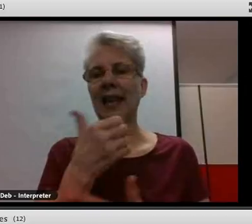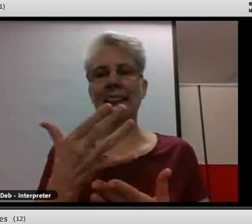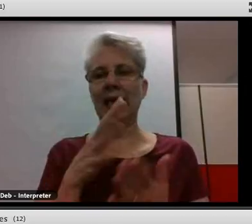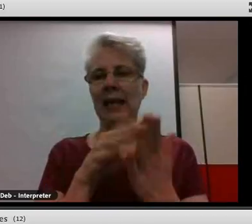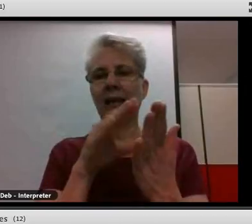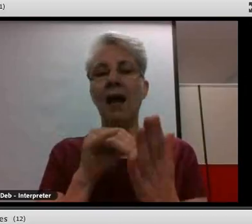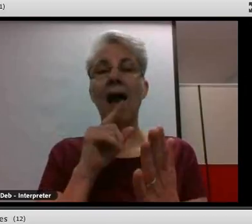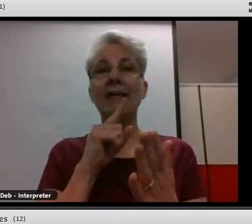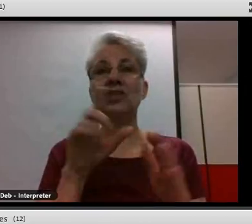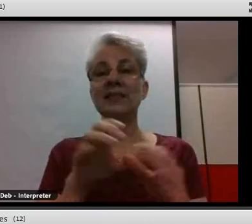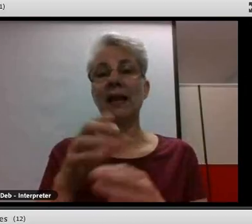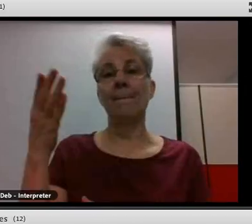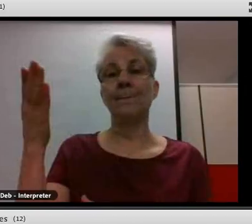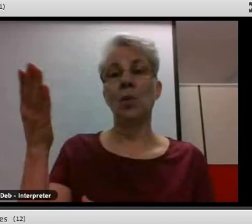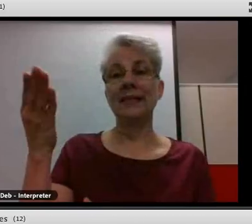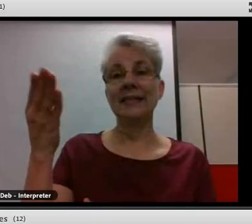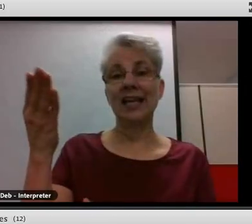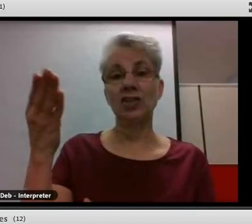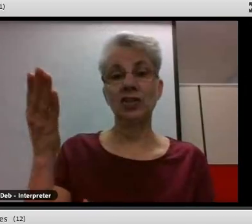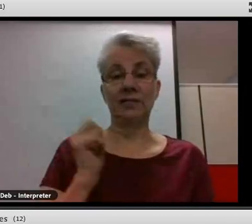but also, you know, people that are blind.